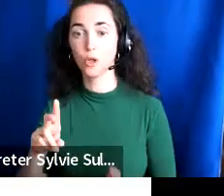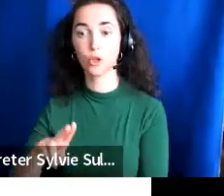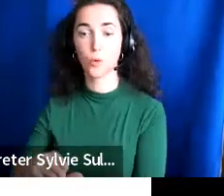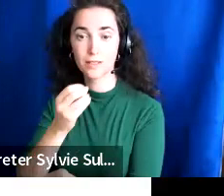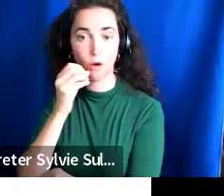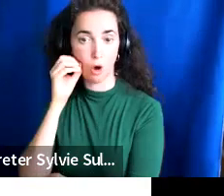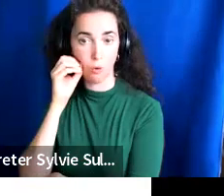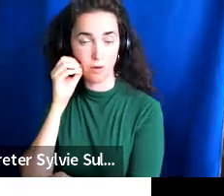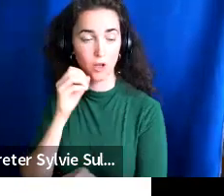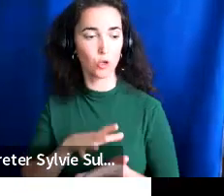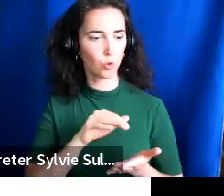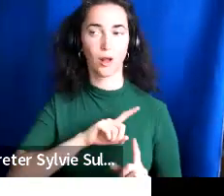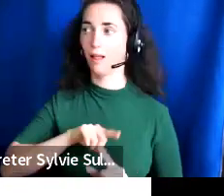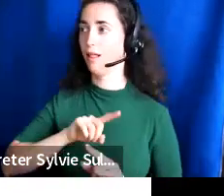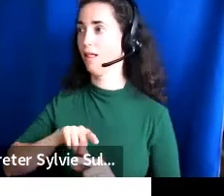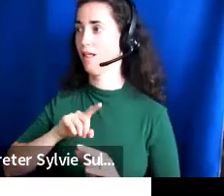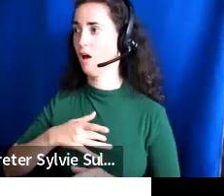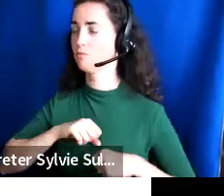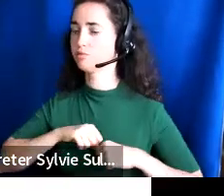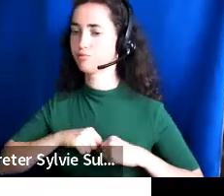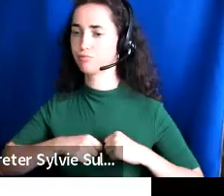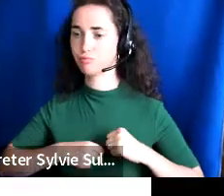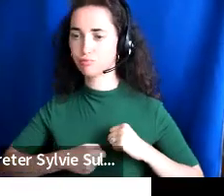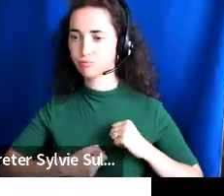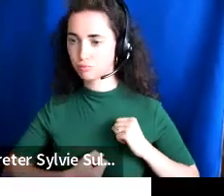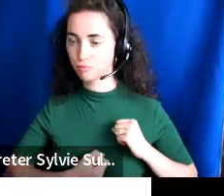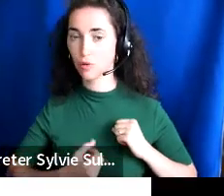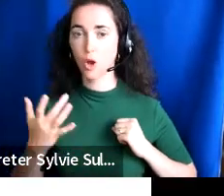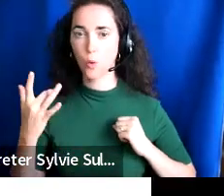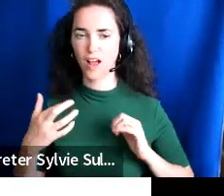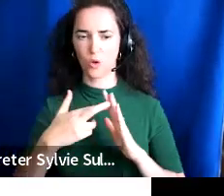It was absolutely hard breaking because of all the restrictions that had to be placed.